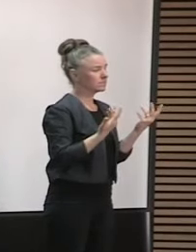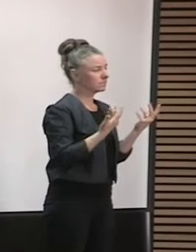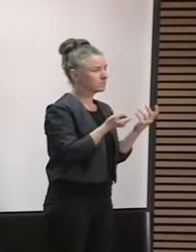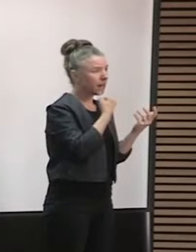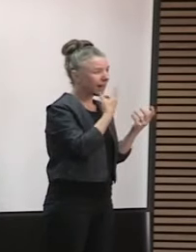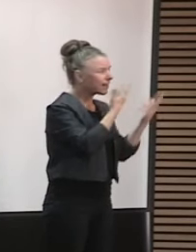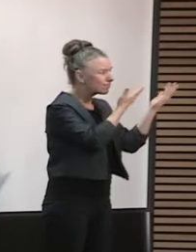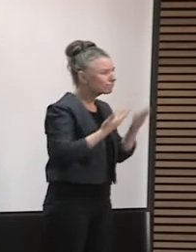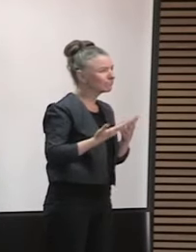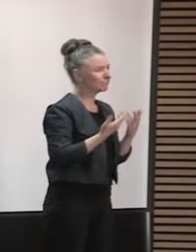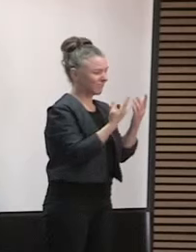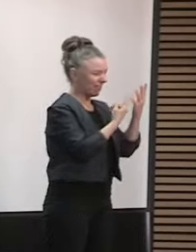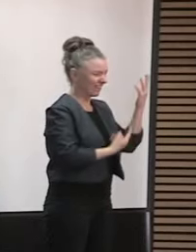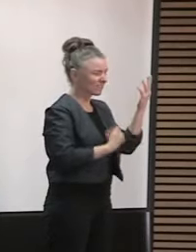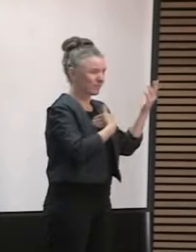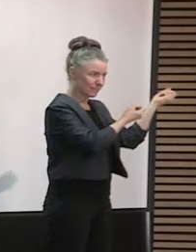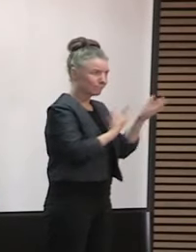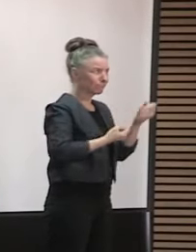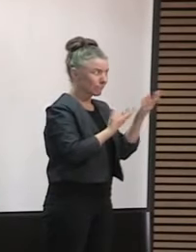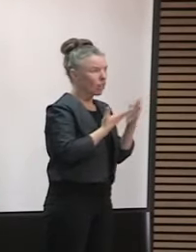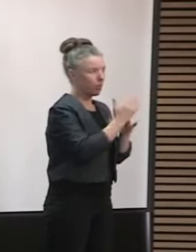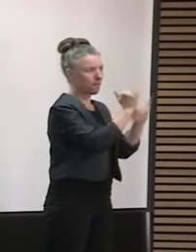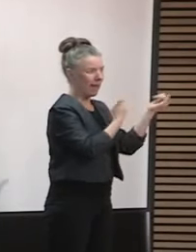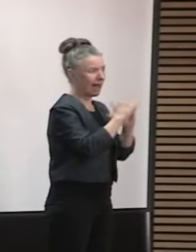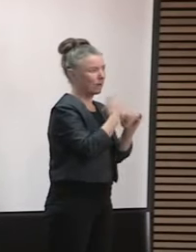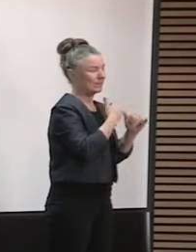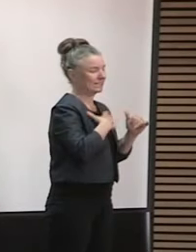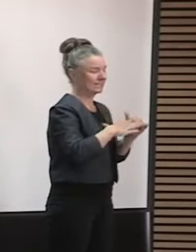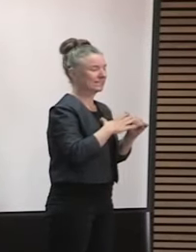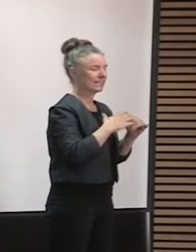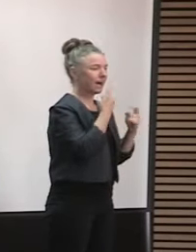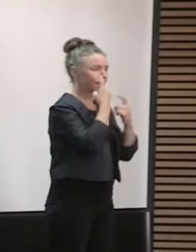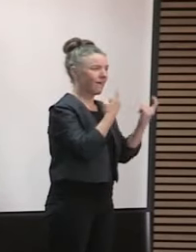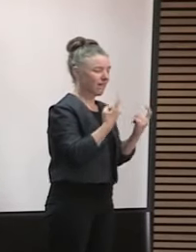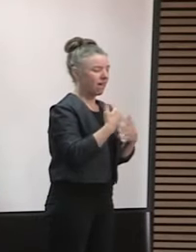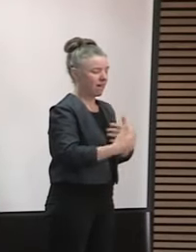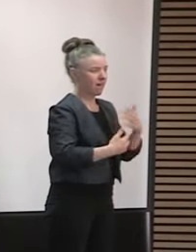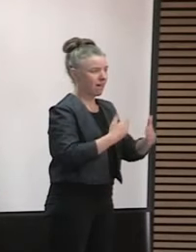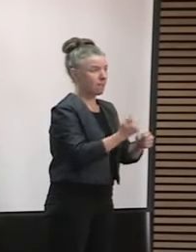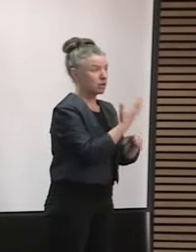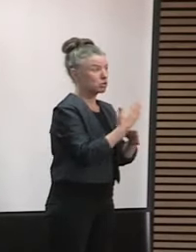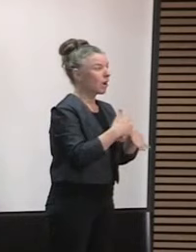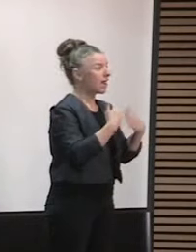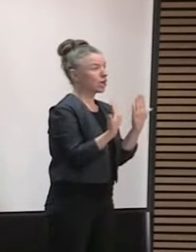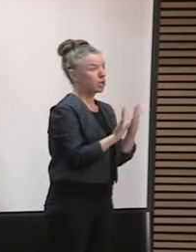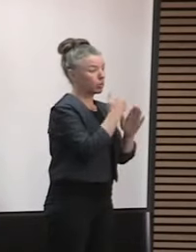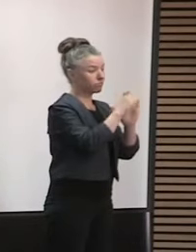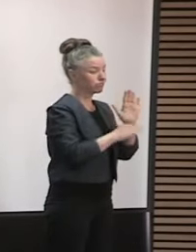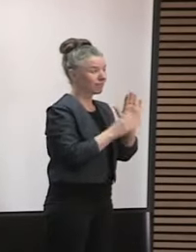place. Where young people are moving on from school for whatever